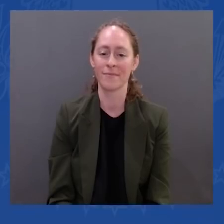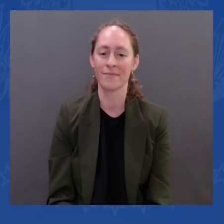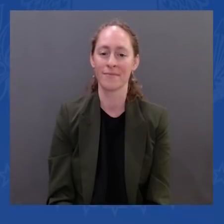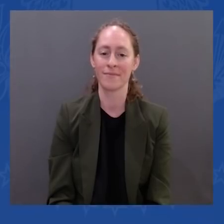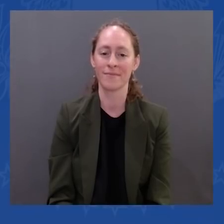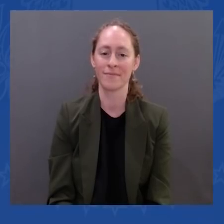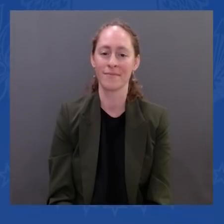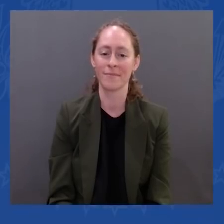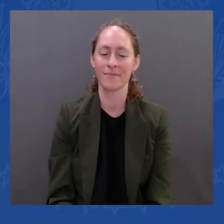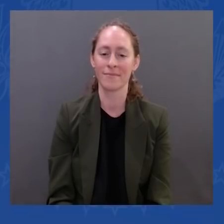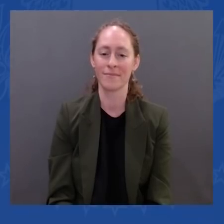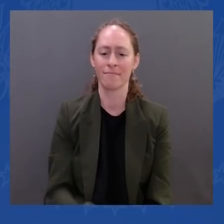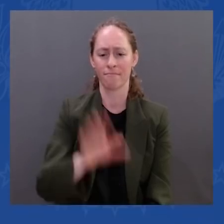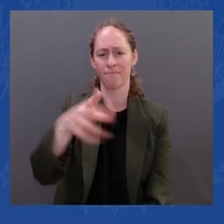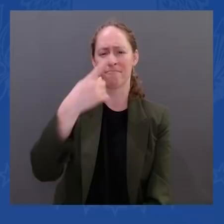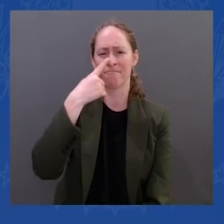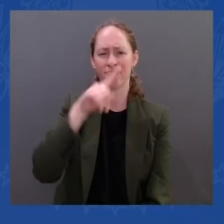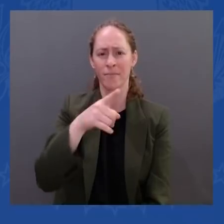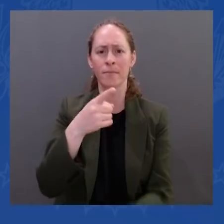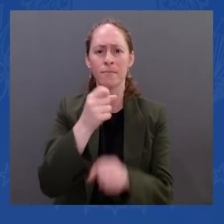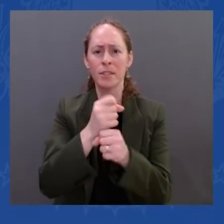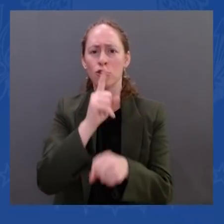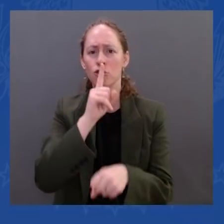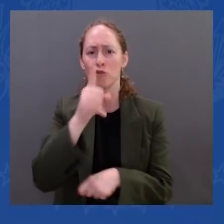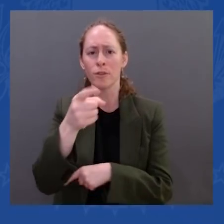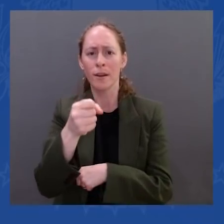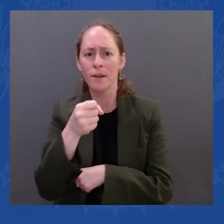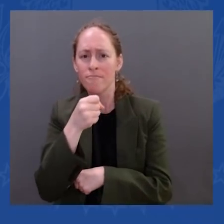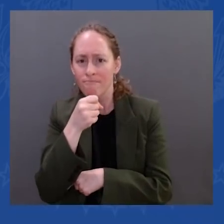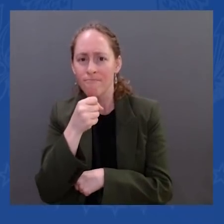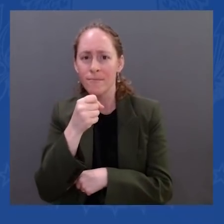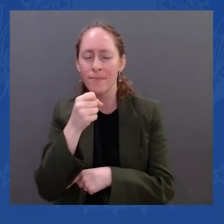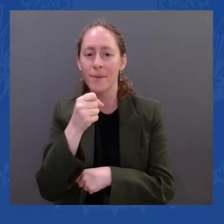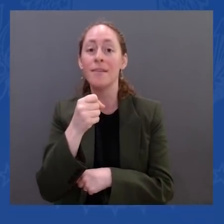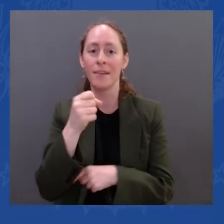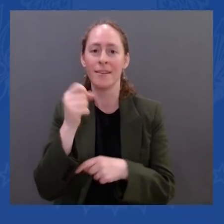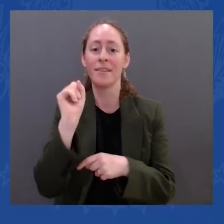and please be brief and clear in your questions. Due to infection prevention,